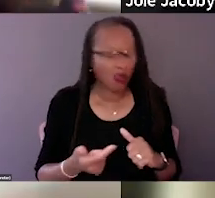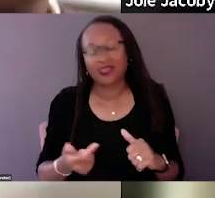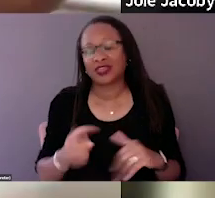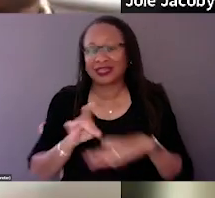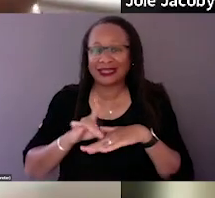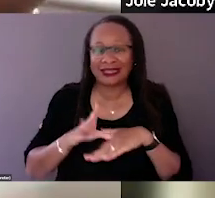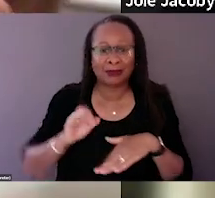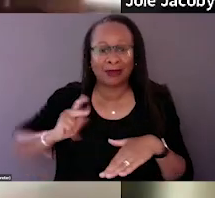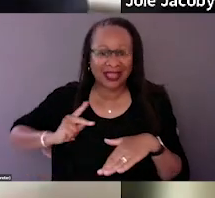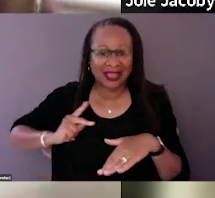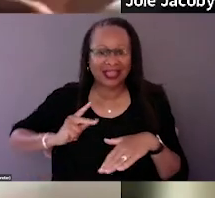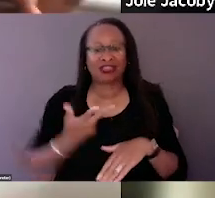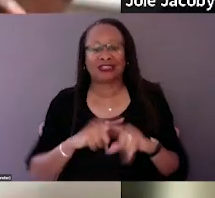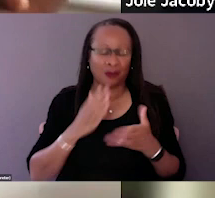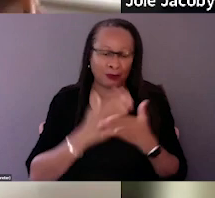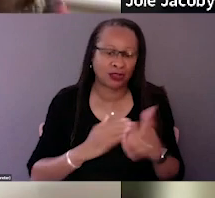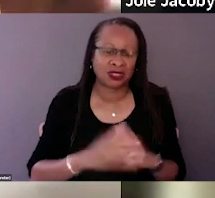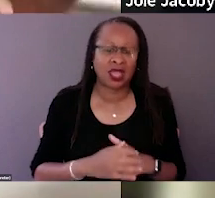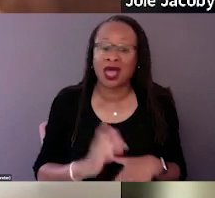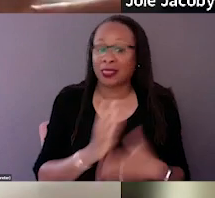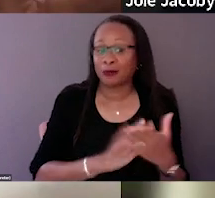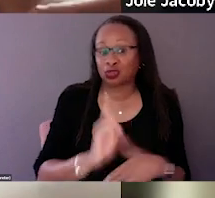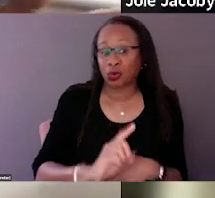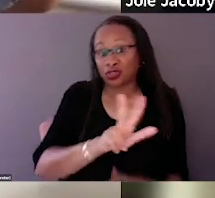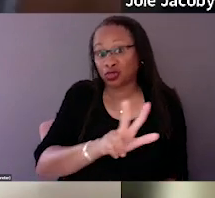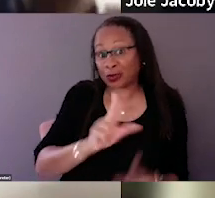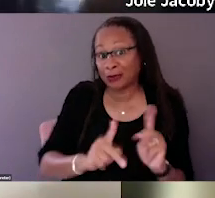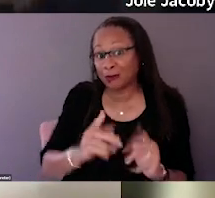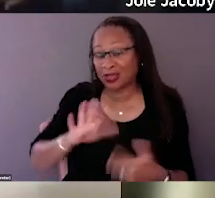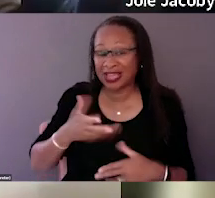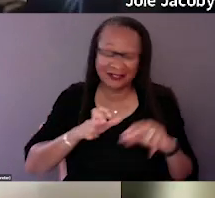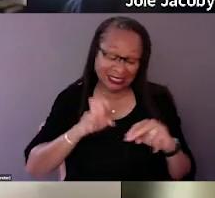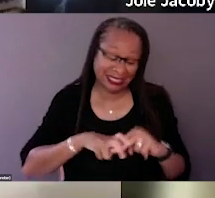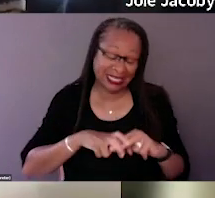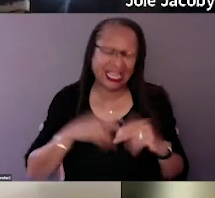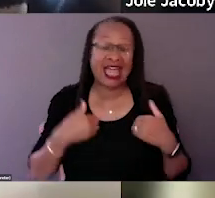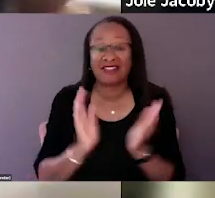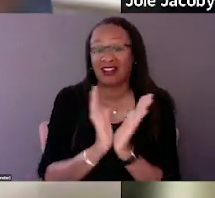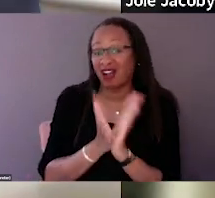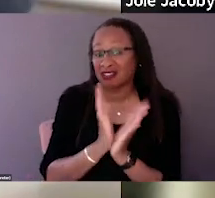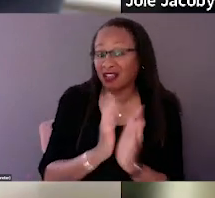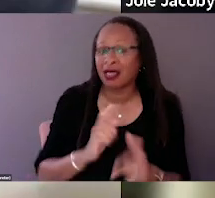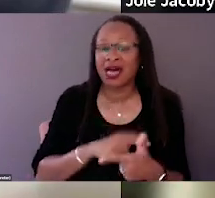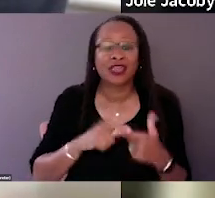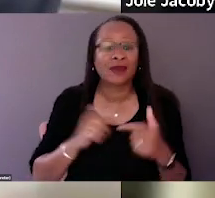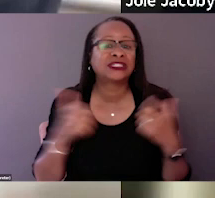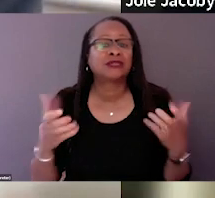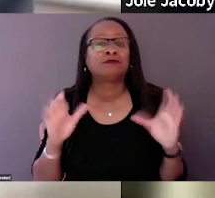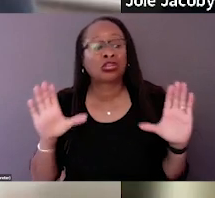So there was a part where it was three people sitting having a cocktail, then we did the big group stuff, and then we would shoot another segment